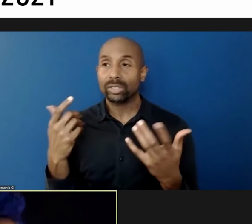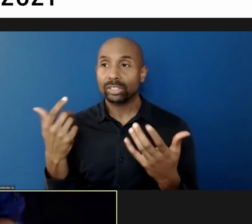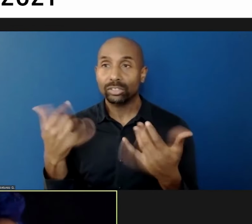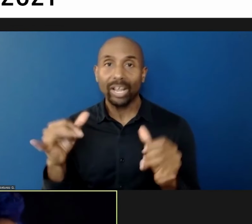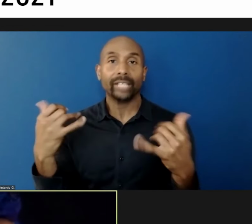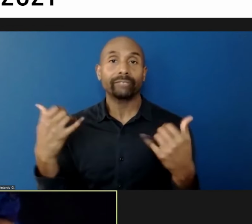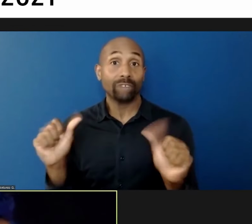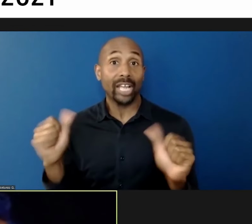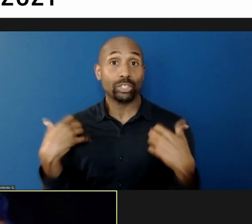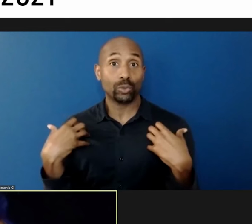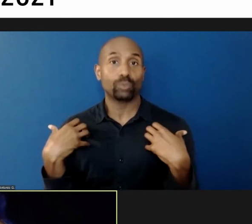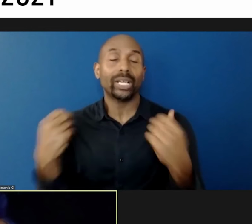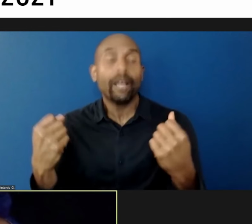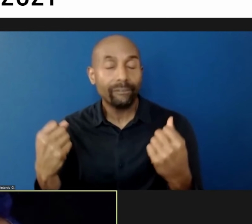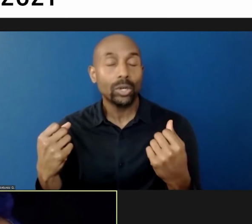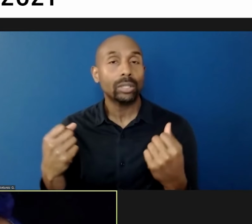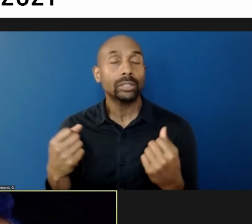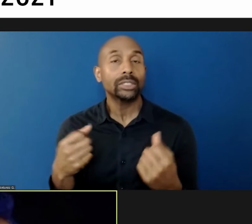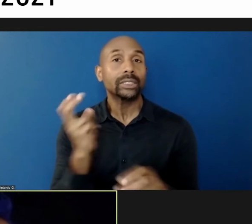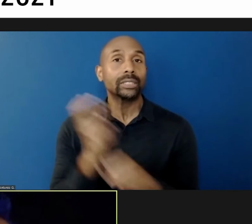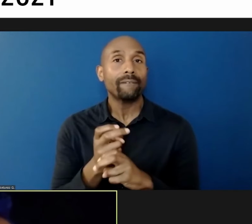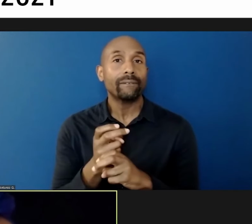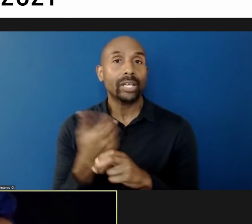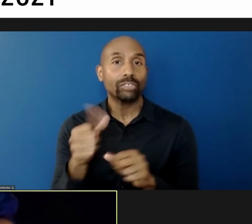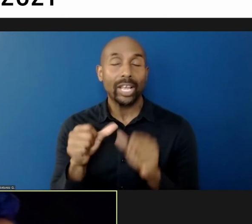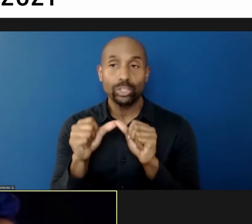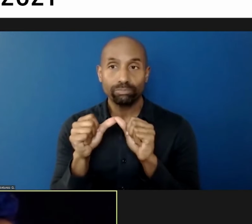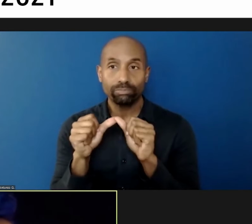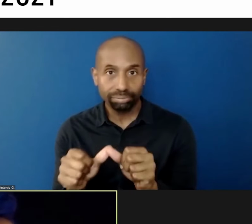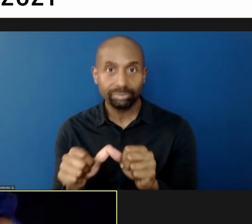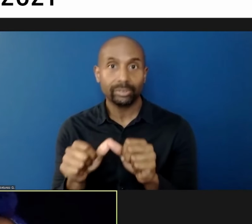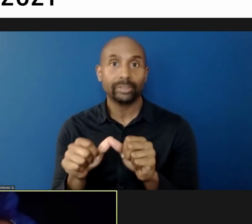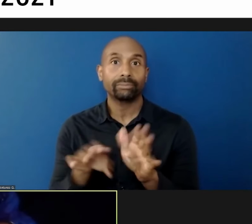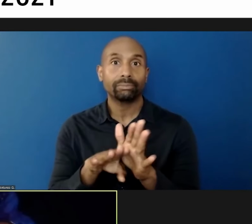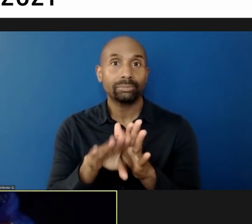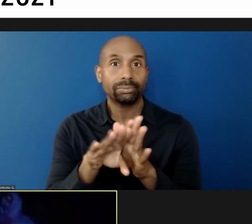of the problem, even though it's such a wide spectrum, I think it is kind of looking at